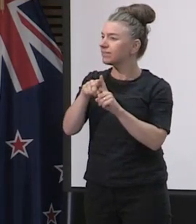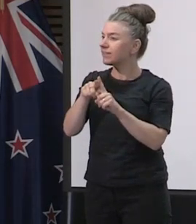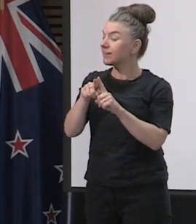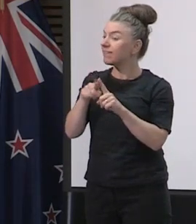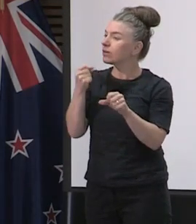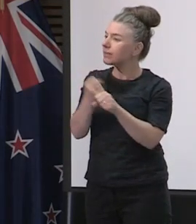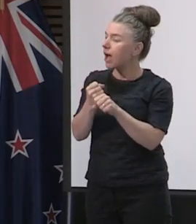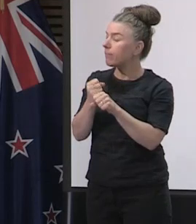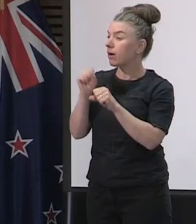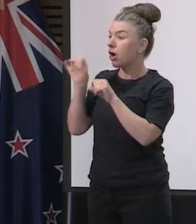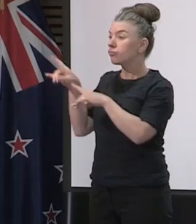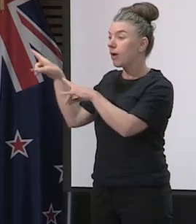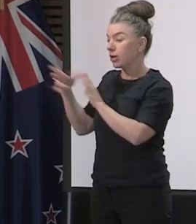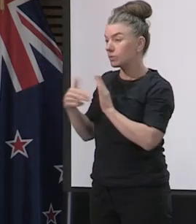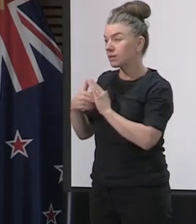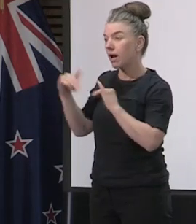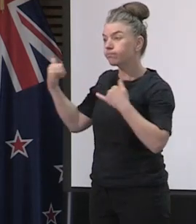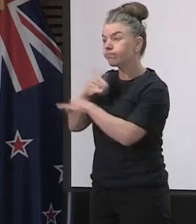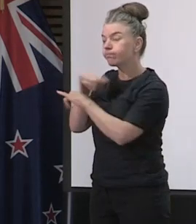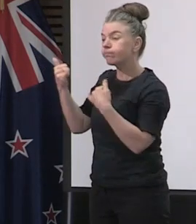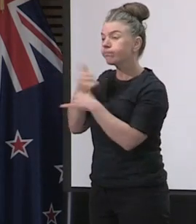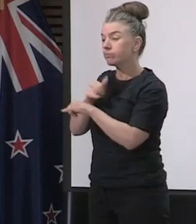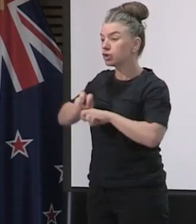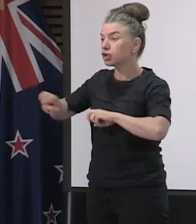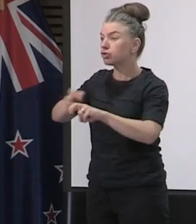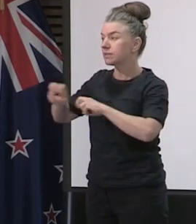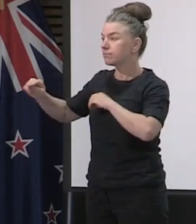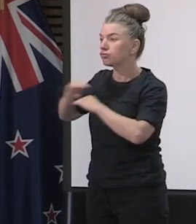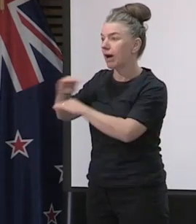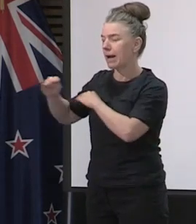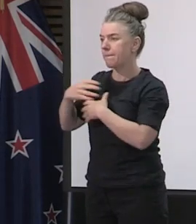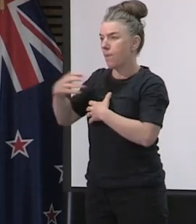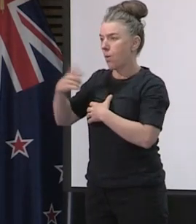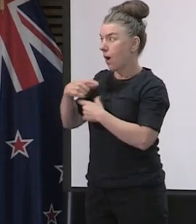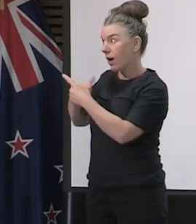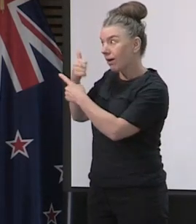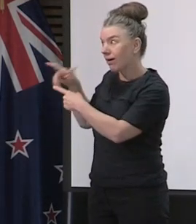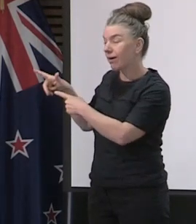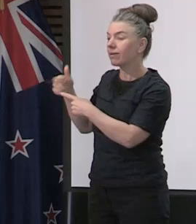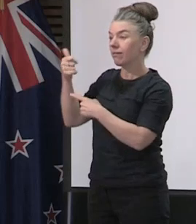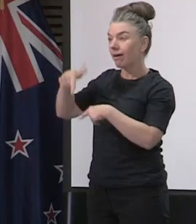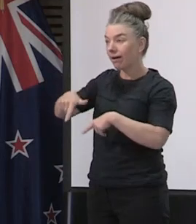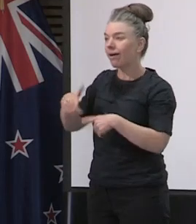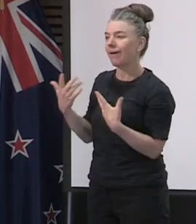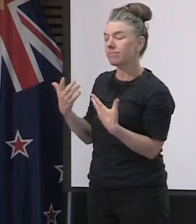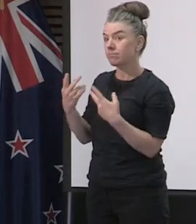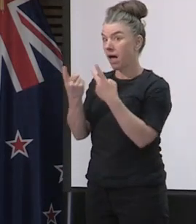opportunities - a possible trans-Tasman bubble when safe could see New Zealand and Australia opening up greater